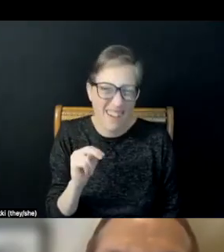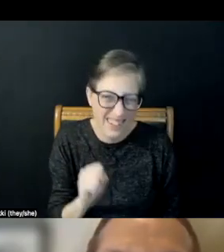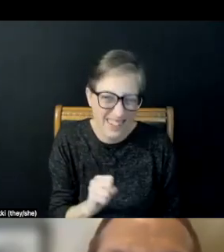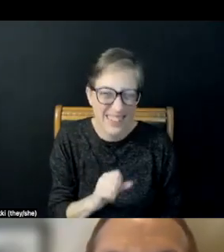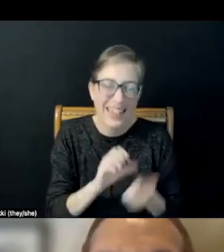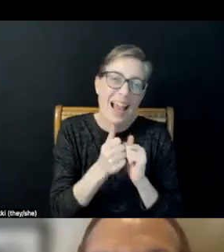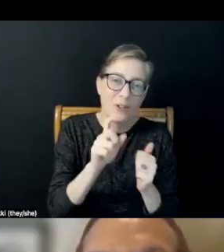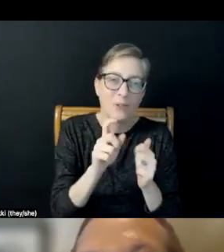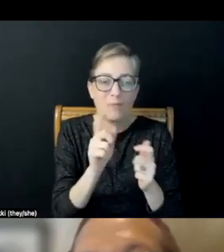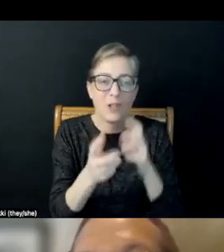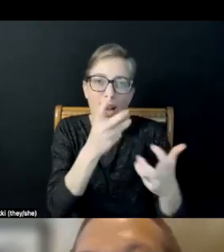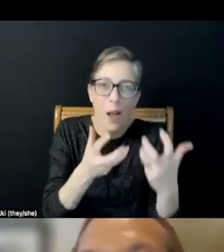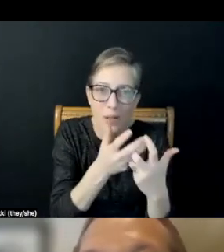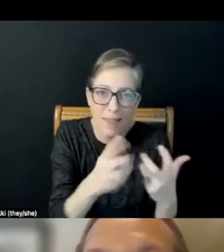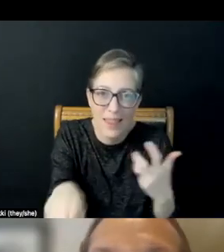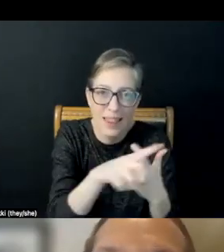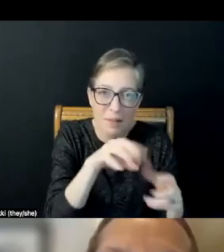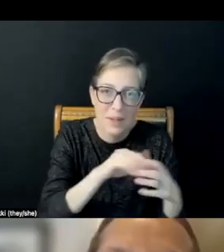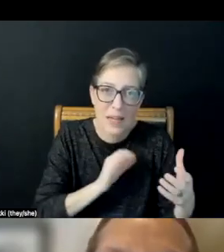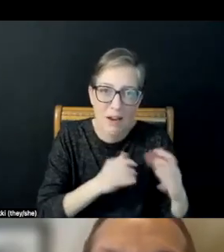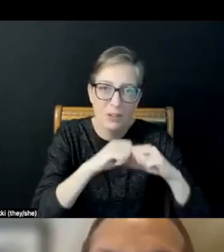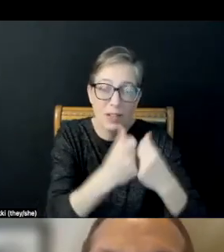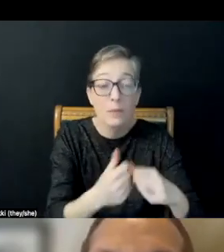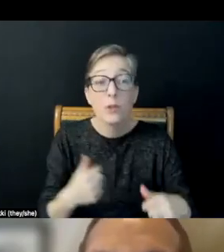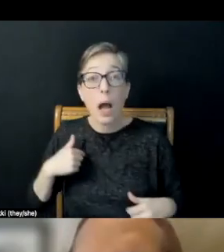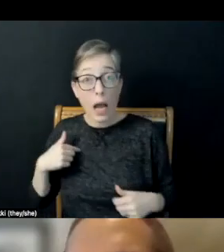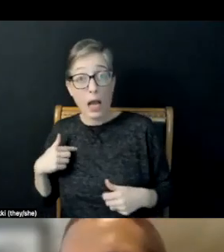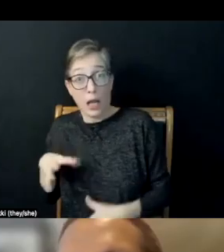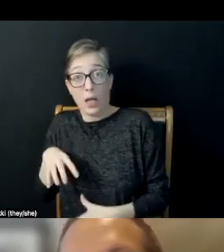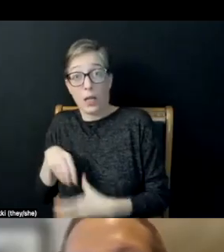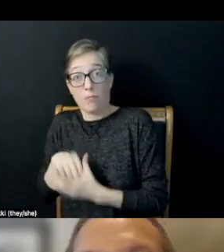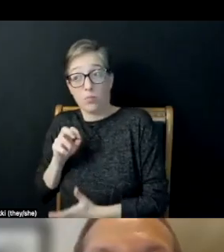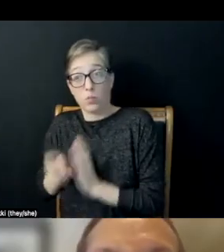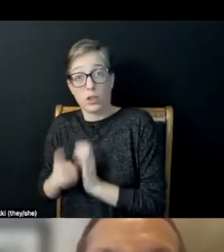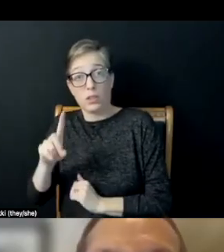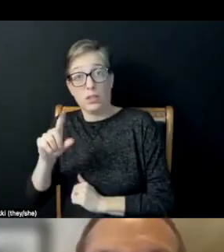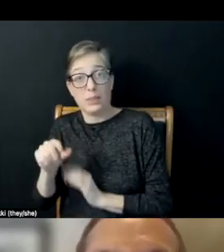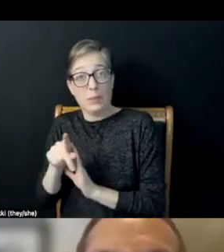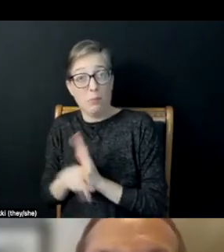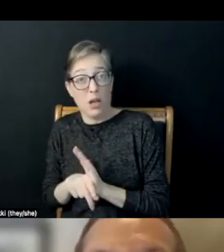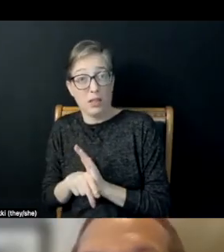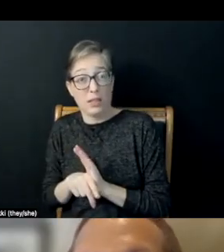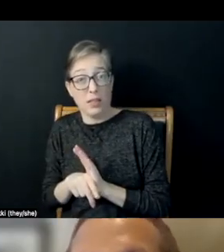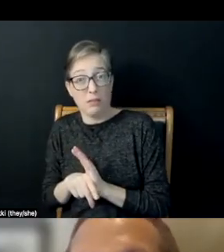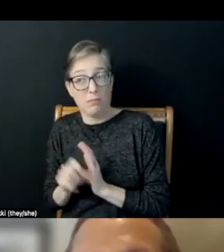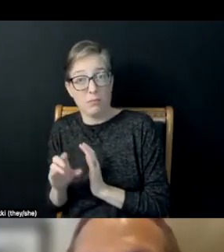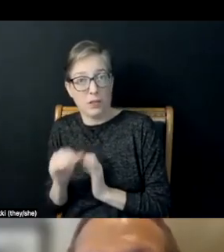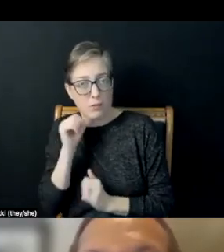And I had the pleasure of working in disability policy so disability wasn't new to me. But as usual when kids are born,